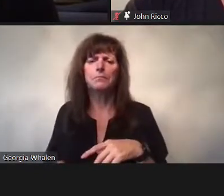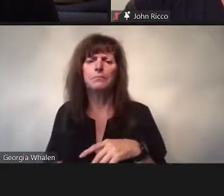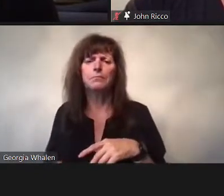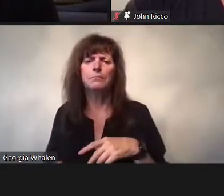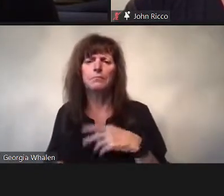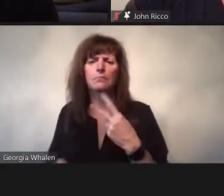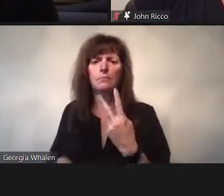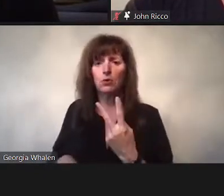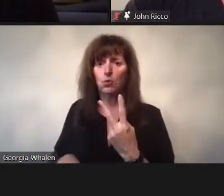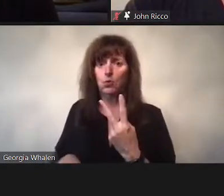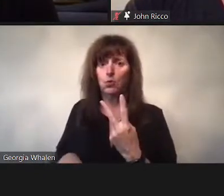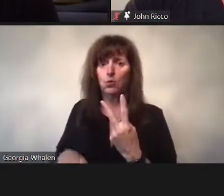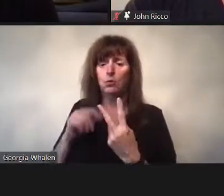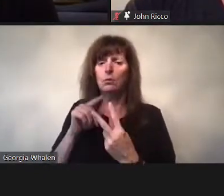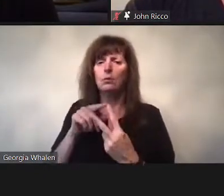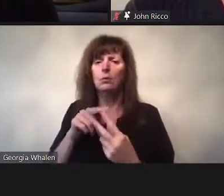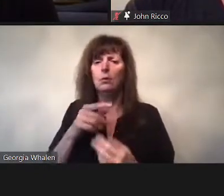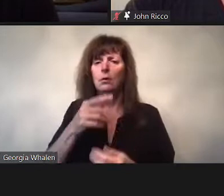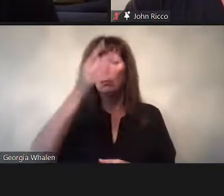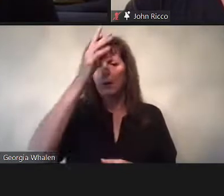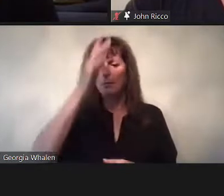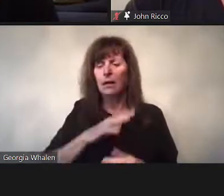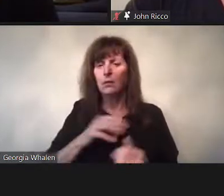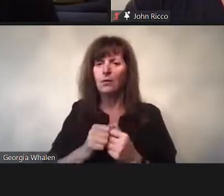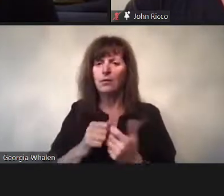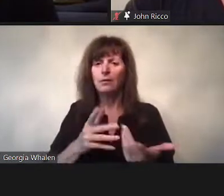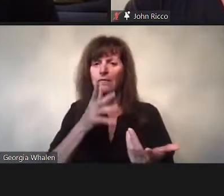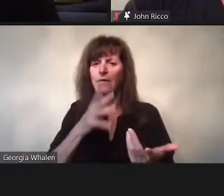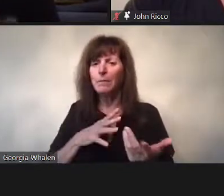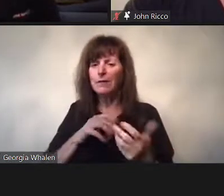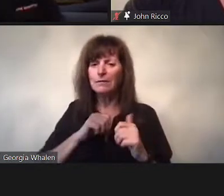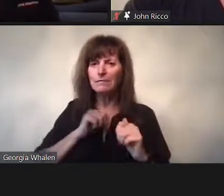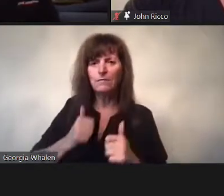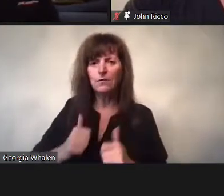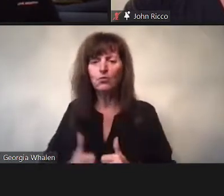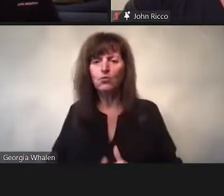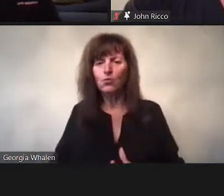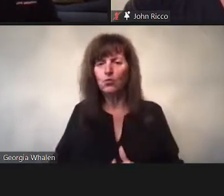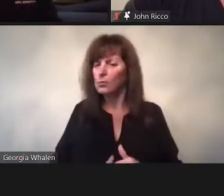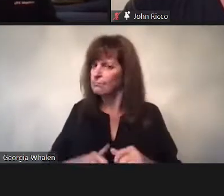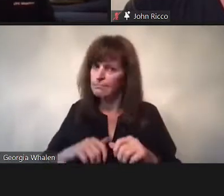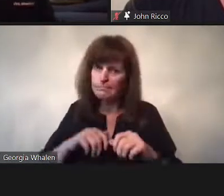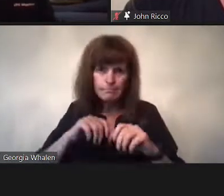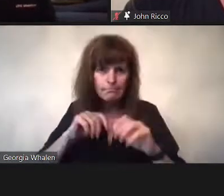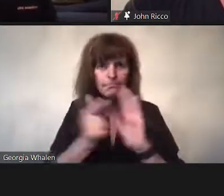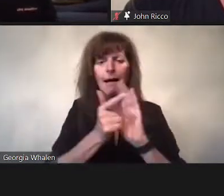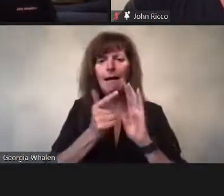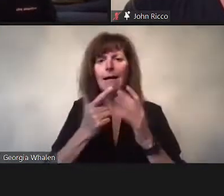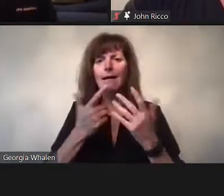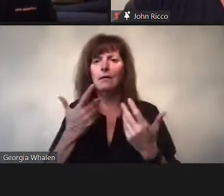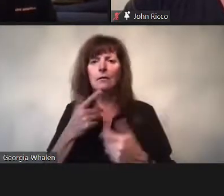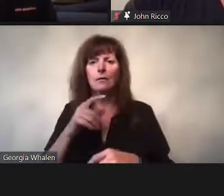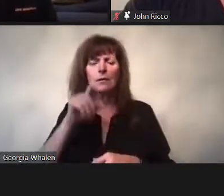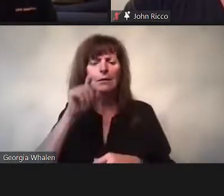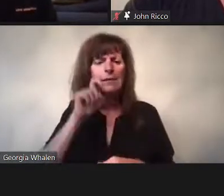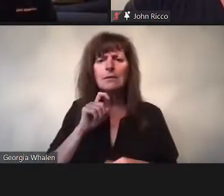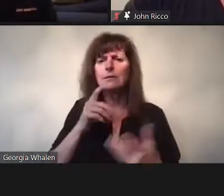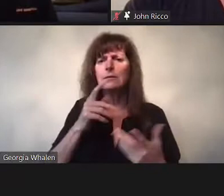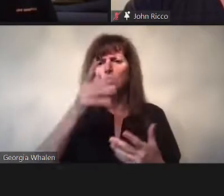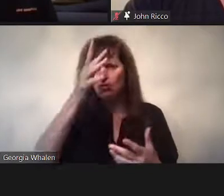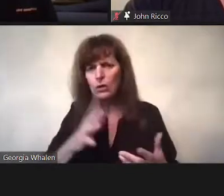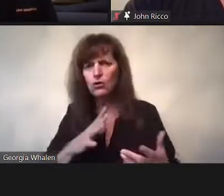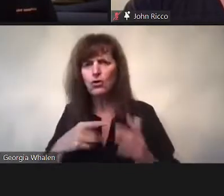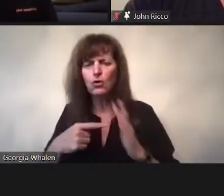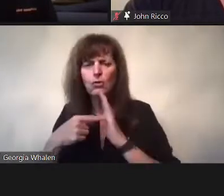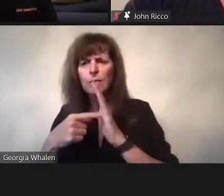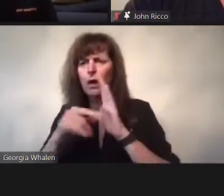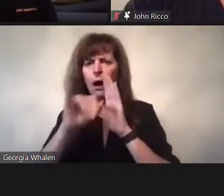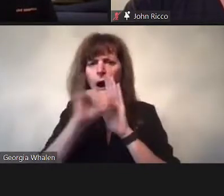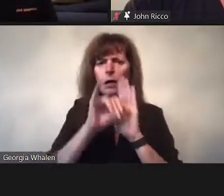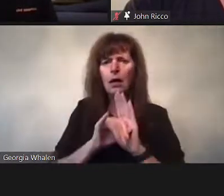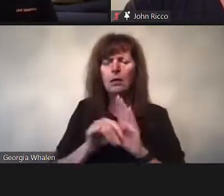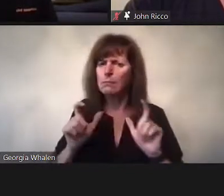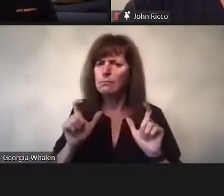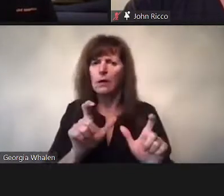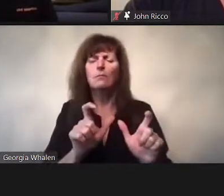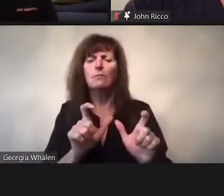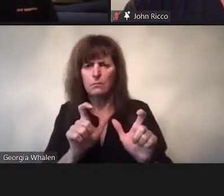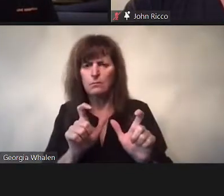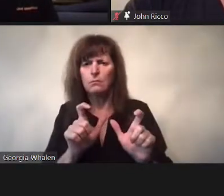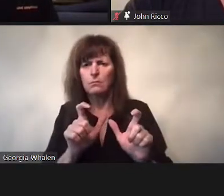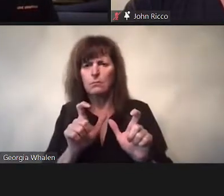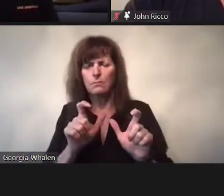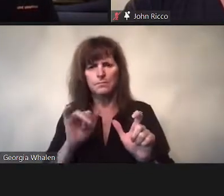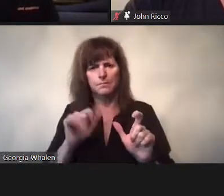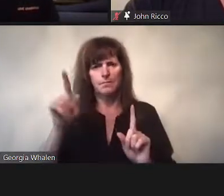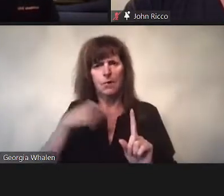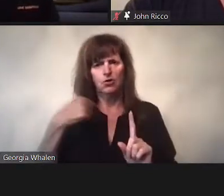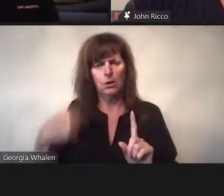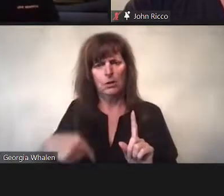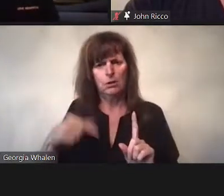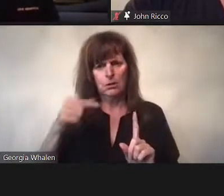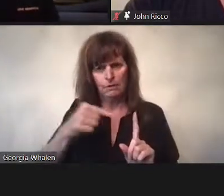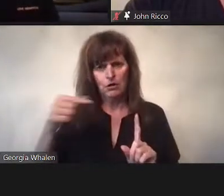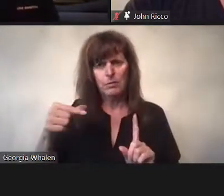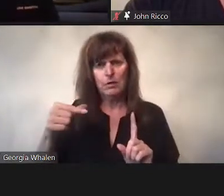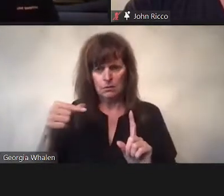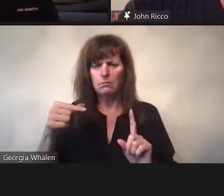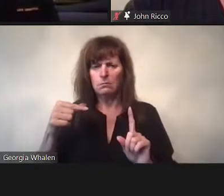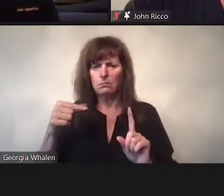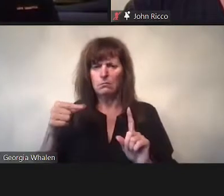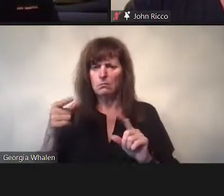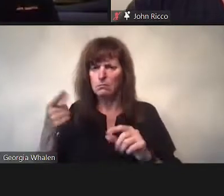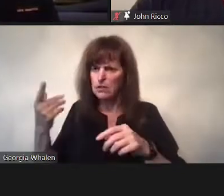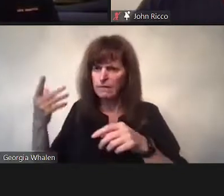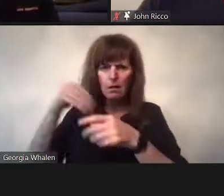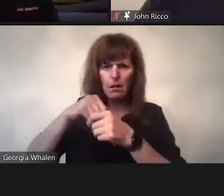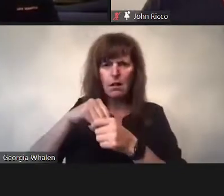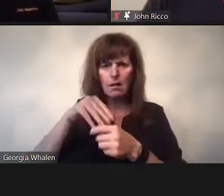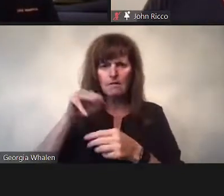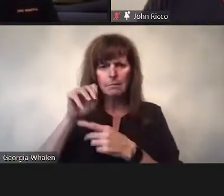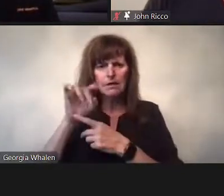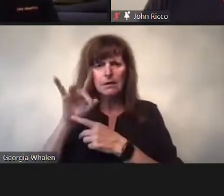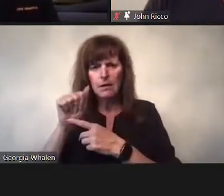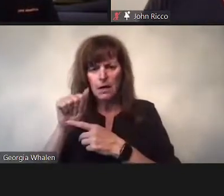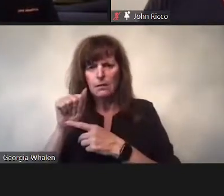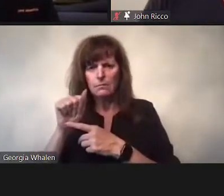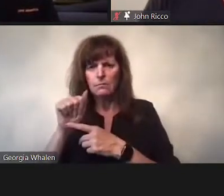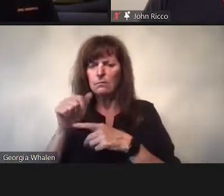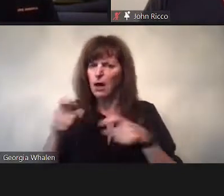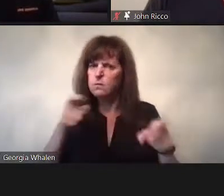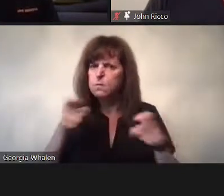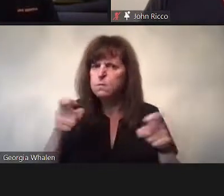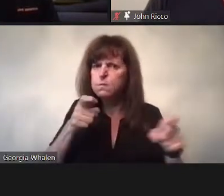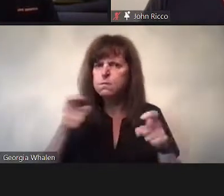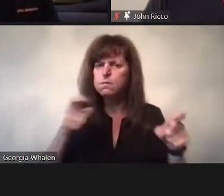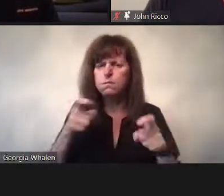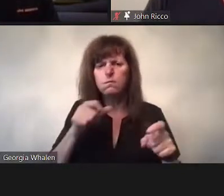This is to Susanna. I was ciurious abotu the comparison to Chinese context